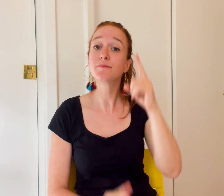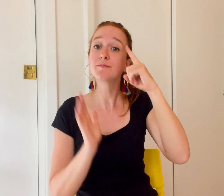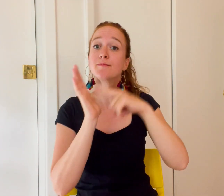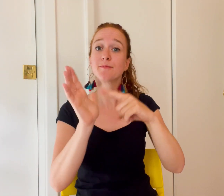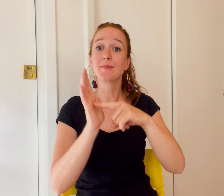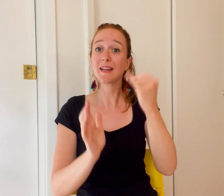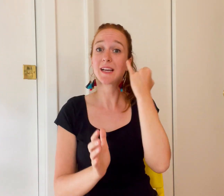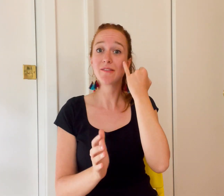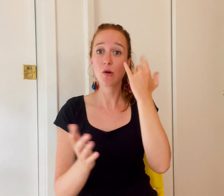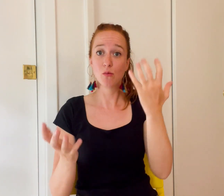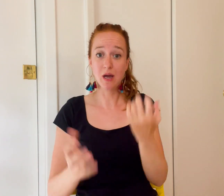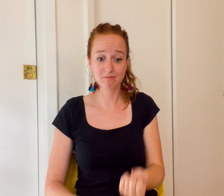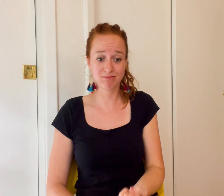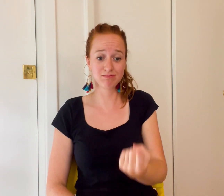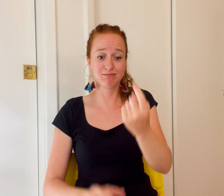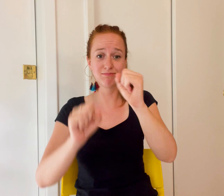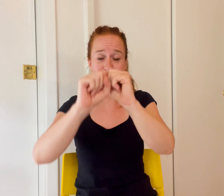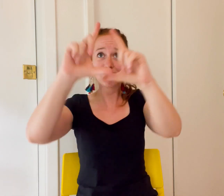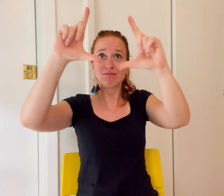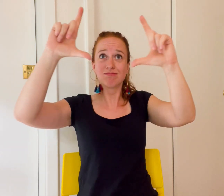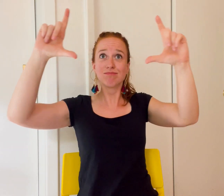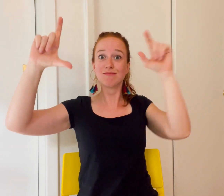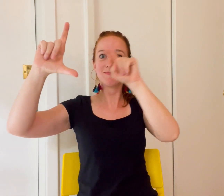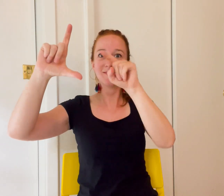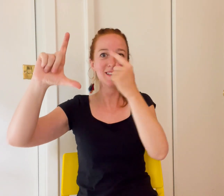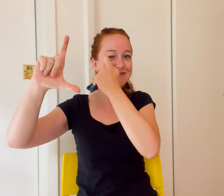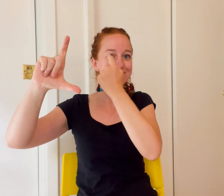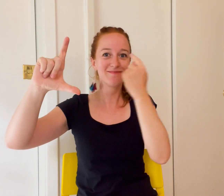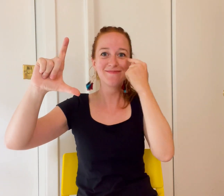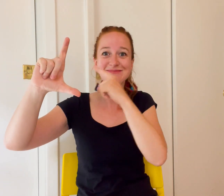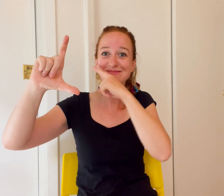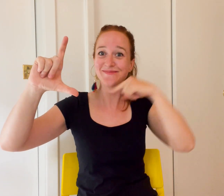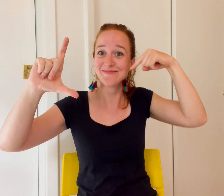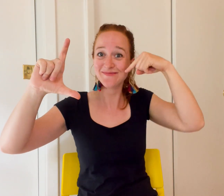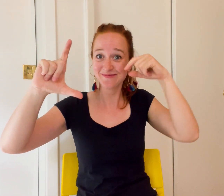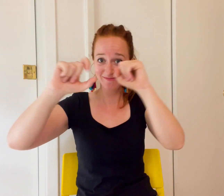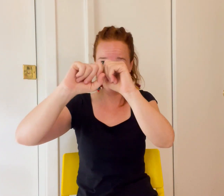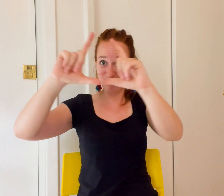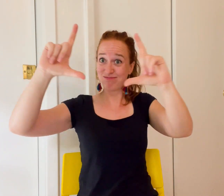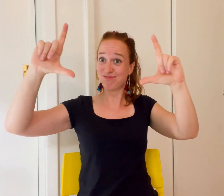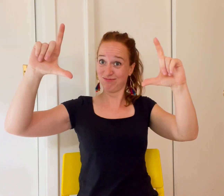For example, if we want fireworks to explode into a smiley face in the sky,